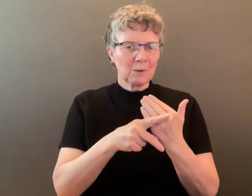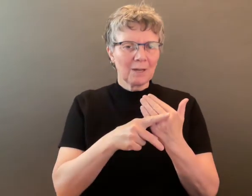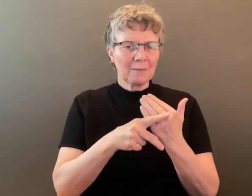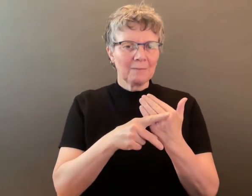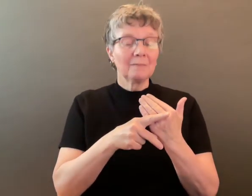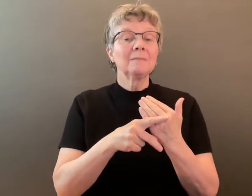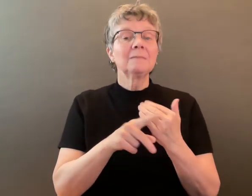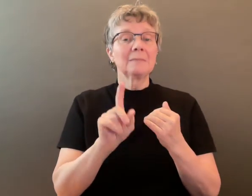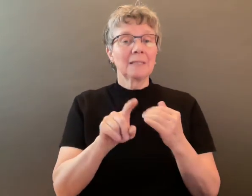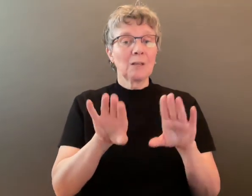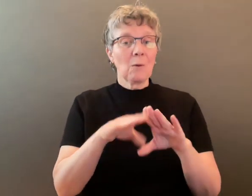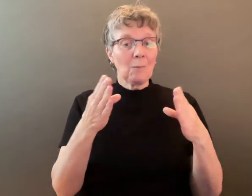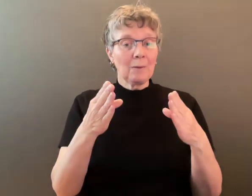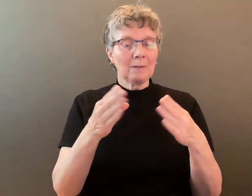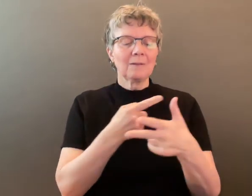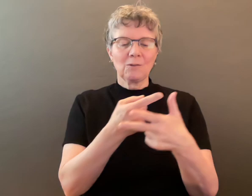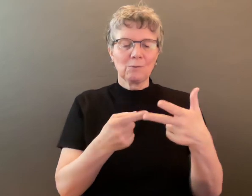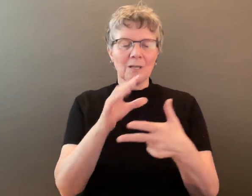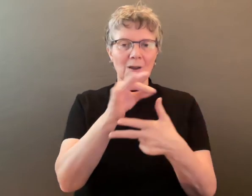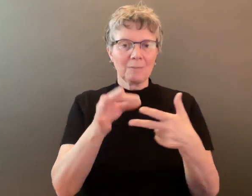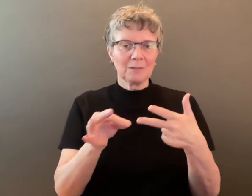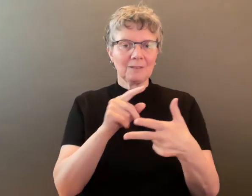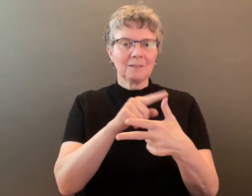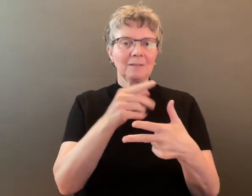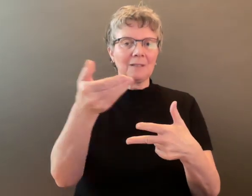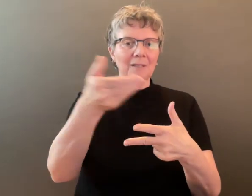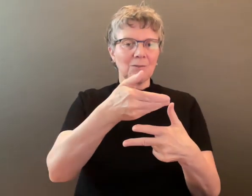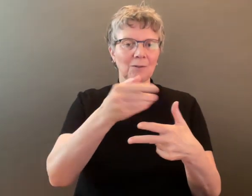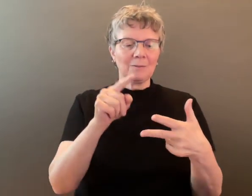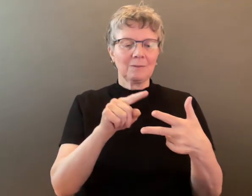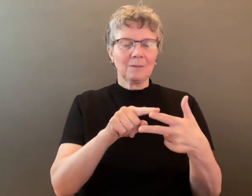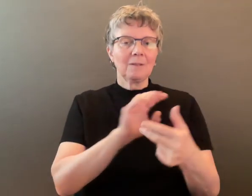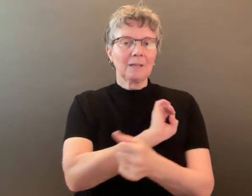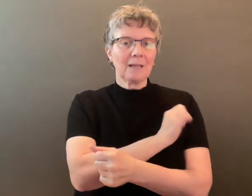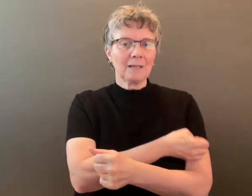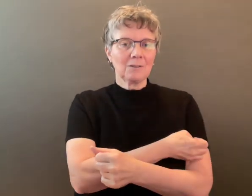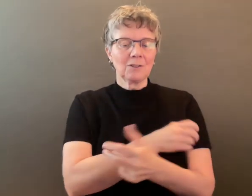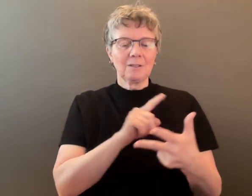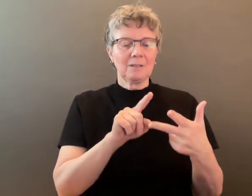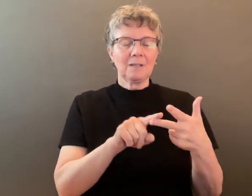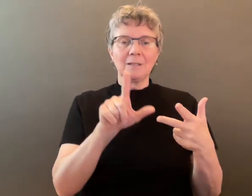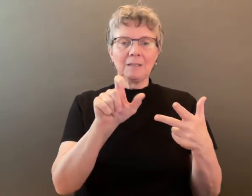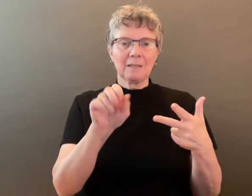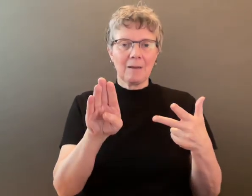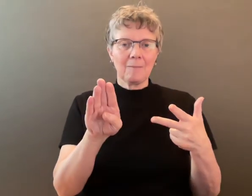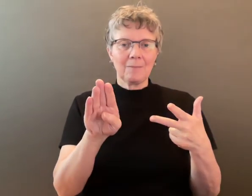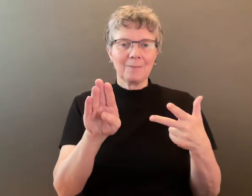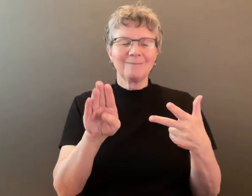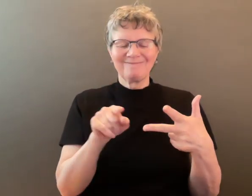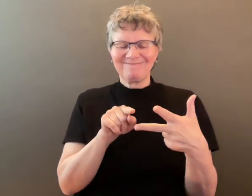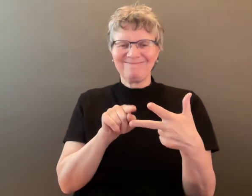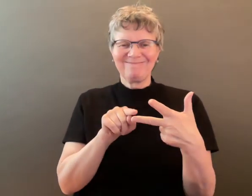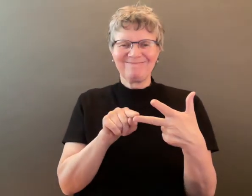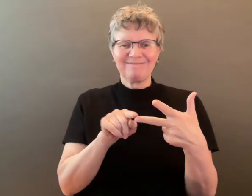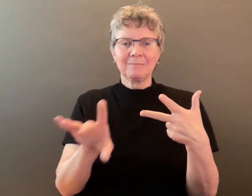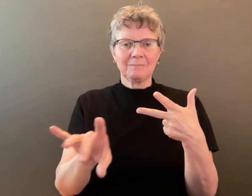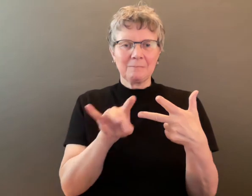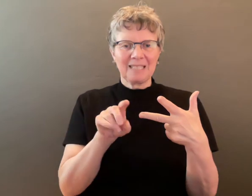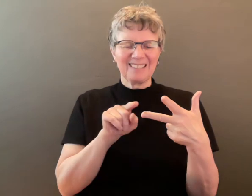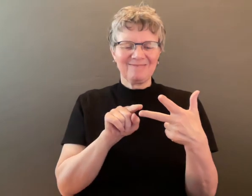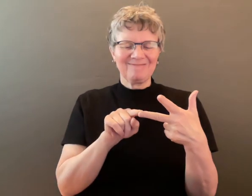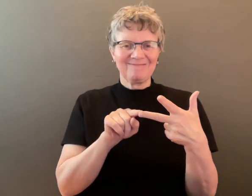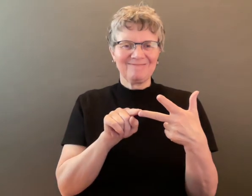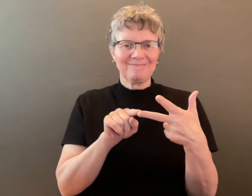you’ll be given three options: Intro, energy, and lab. Be sure to select lab as this gives us access